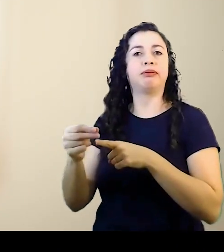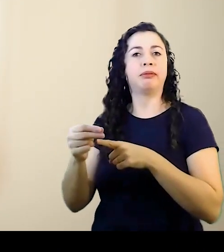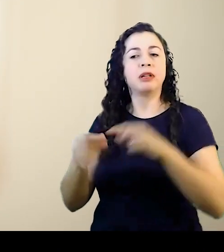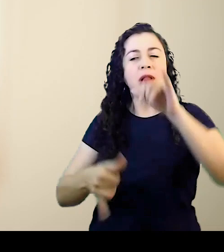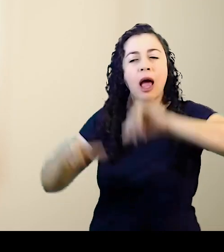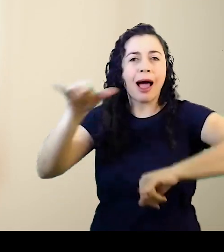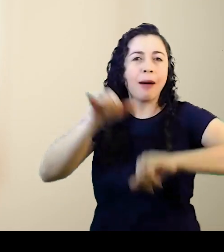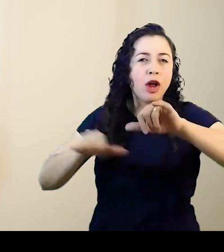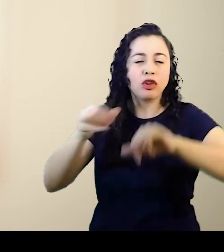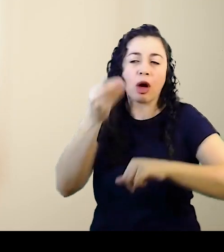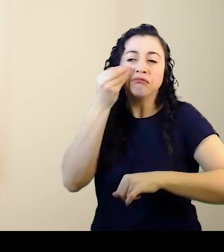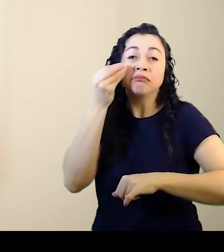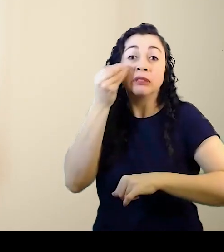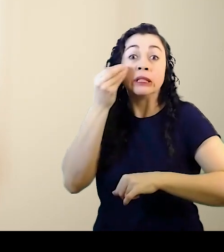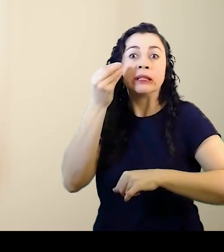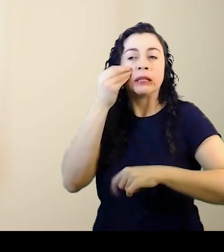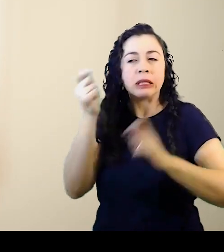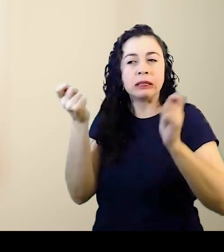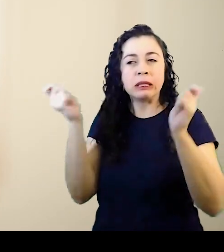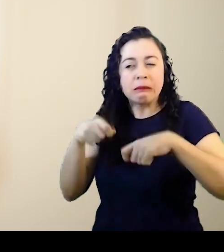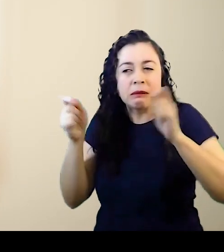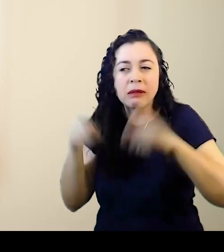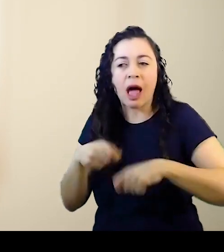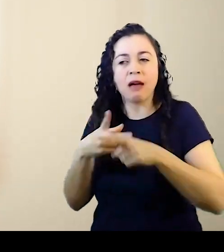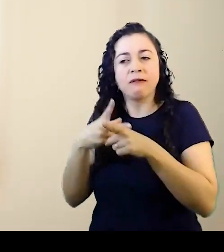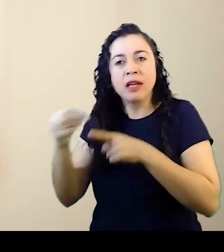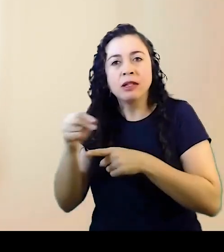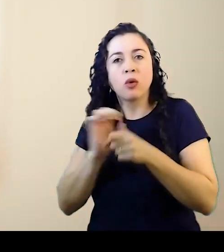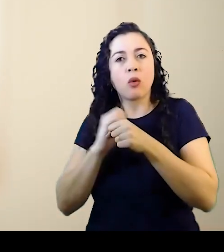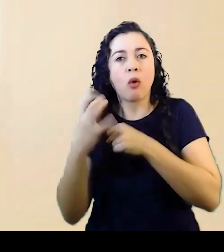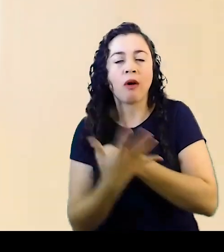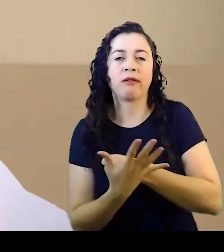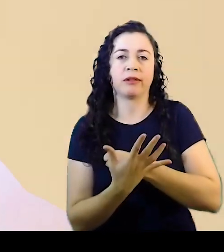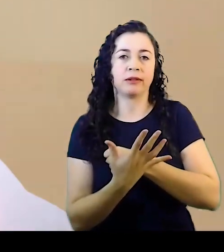that can test the effectiveness of this drug against Covid-19.